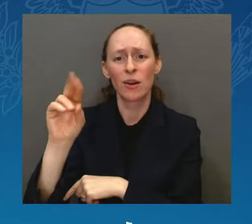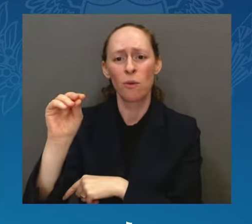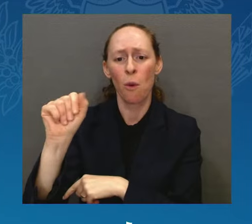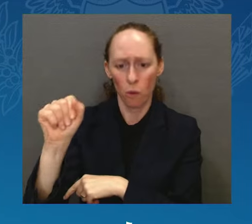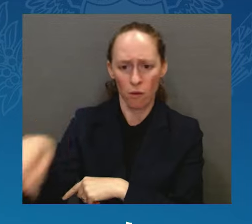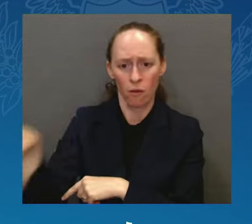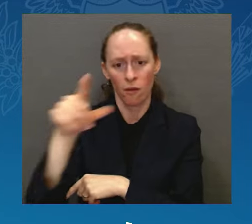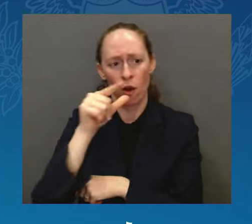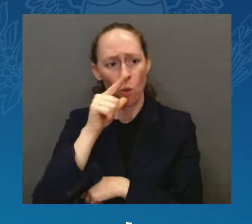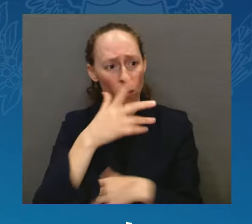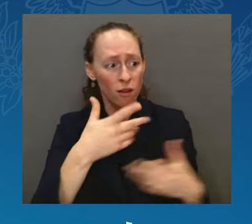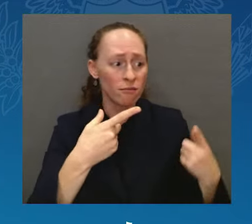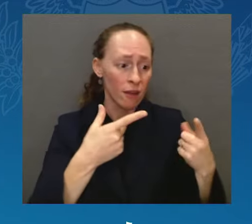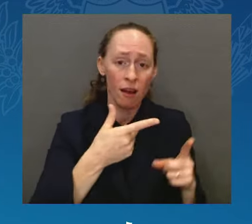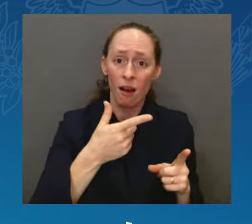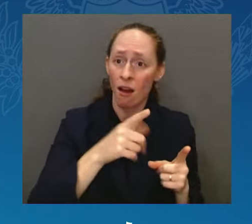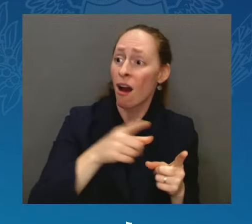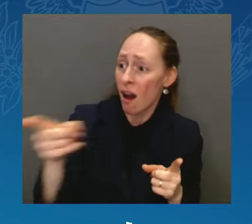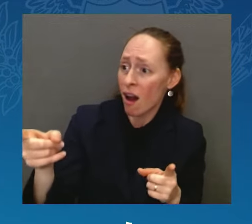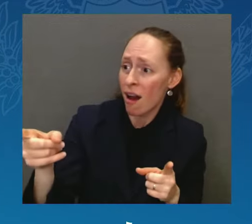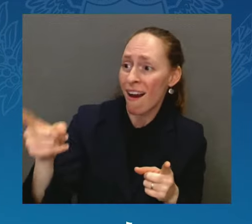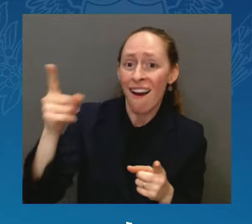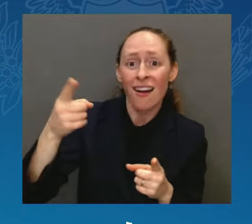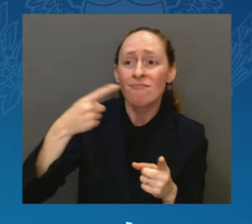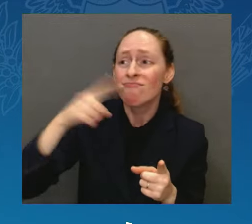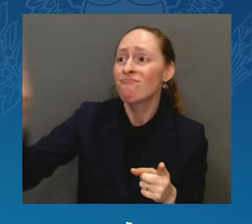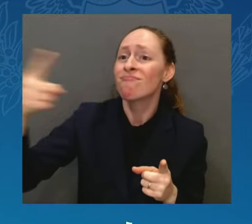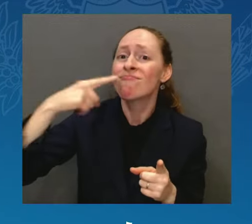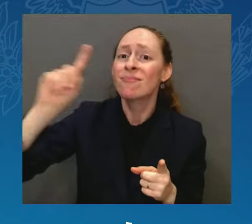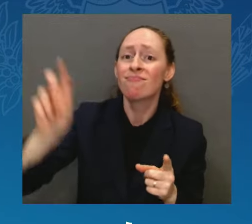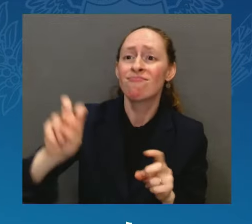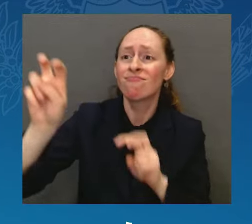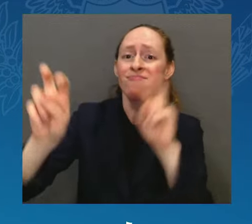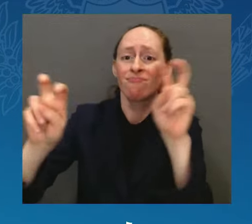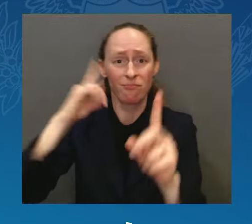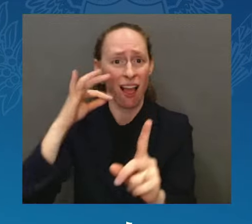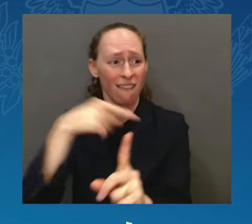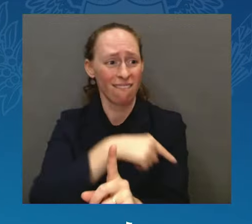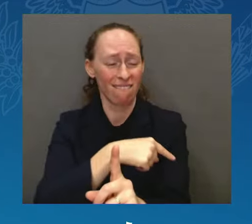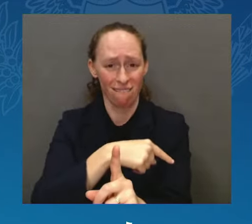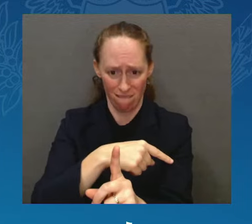who believed, like Leo said, in the promise of our nation;